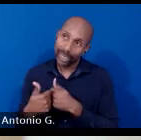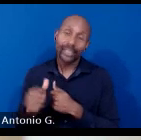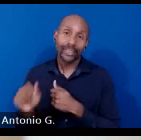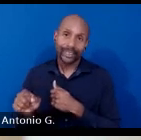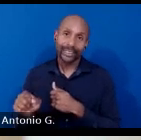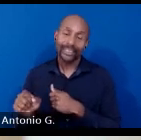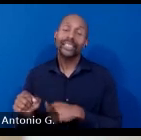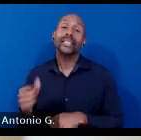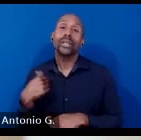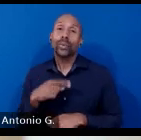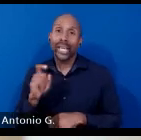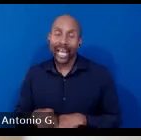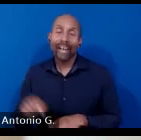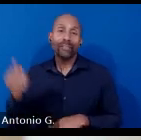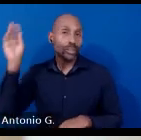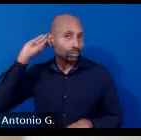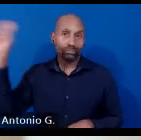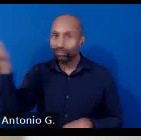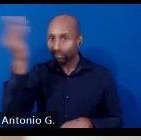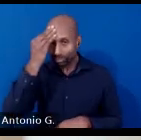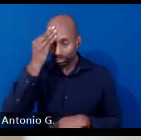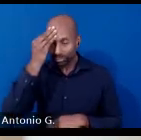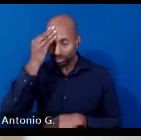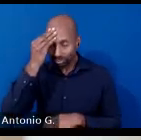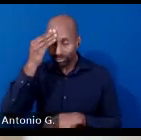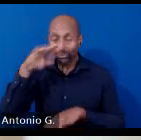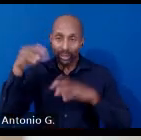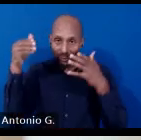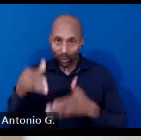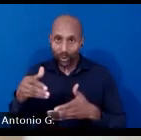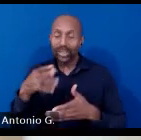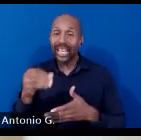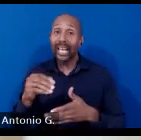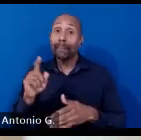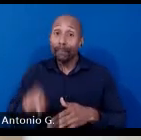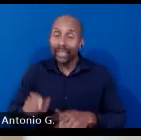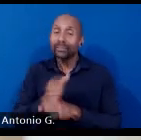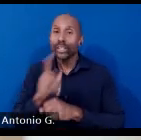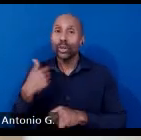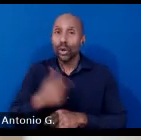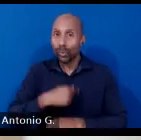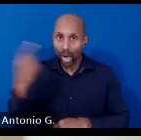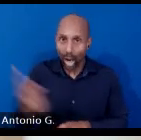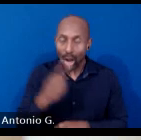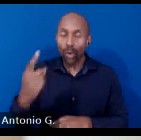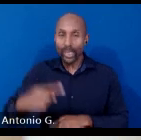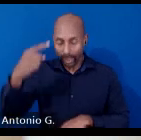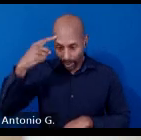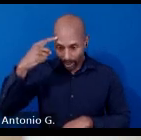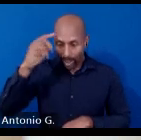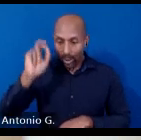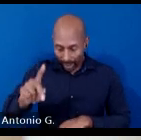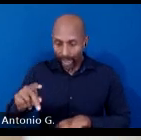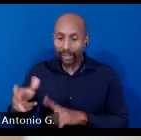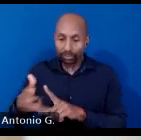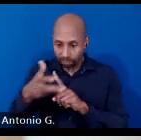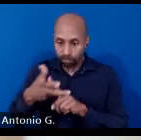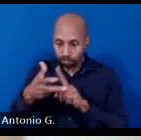have top of mind and we have to be like explicitly working on and refining our approach to that all the time.